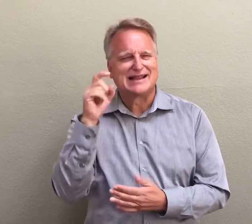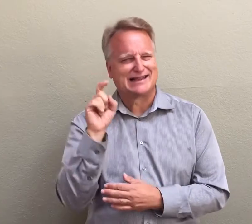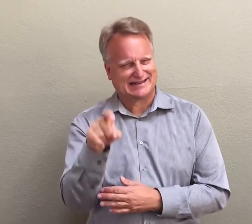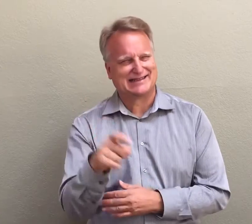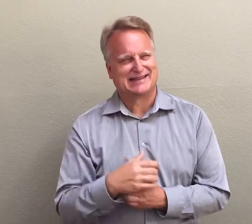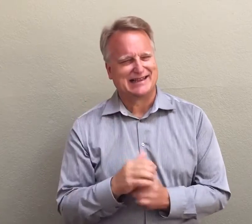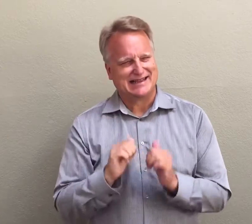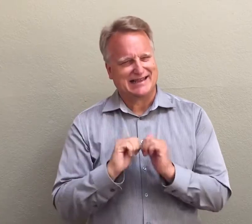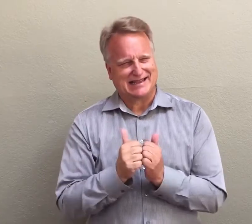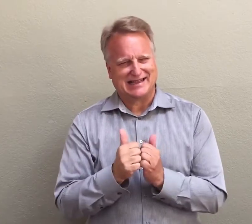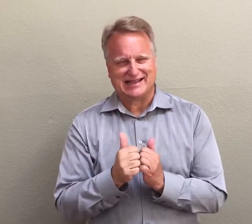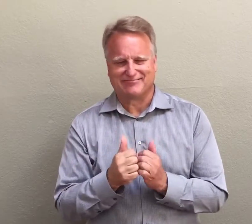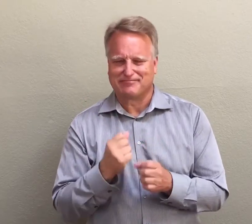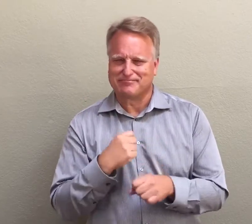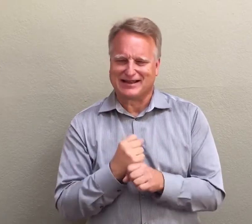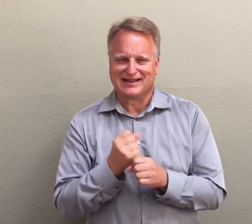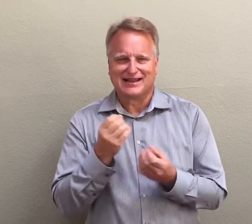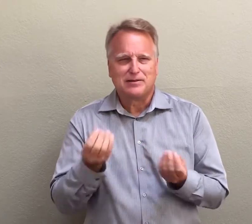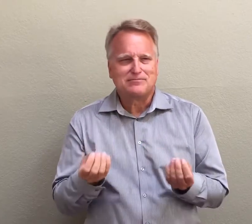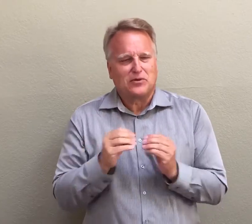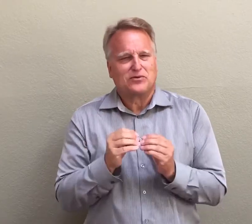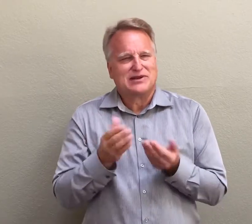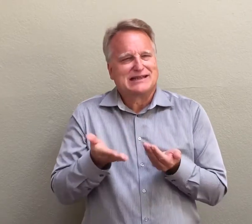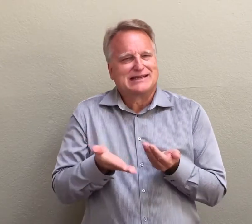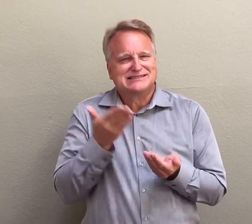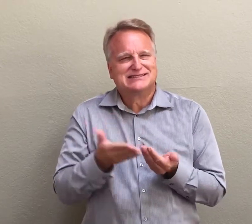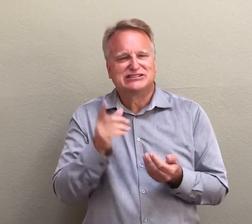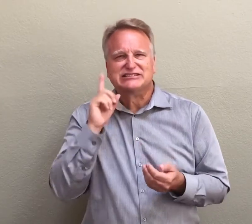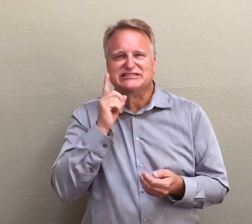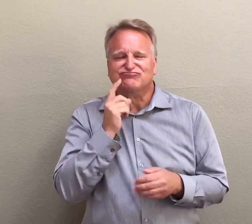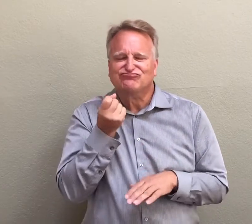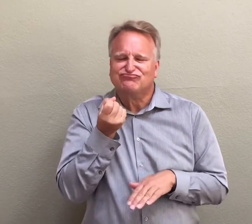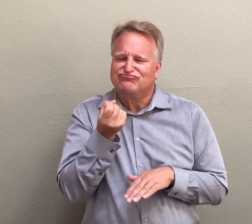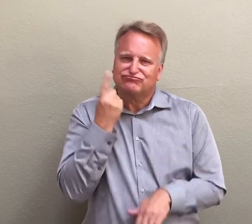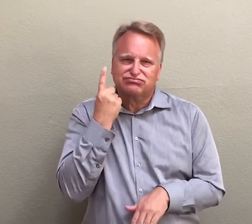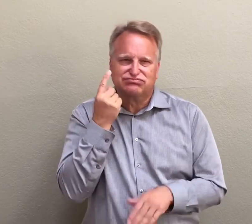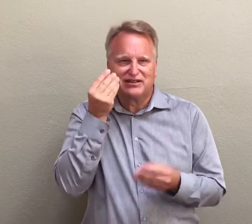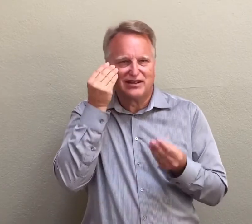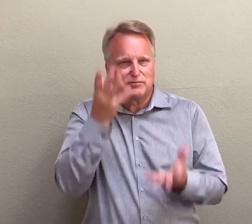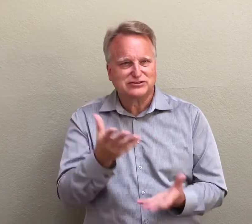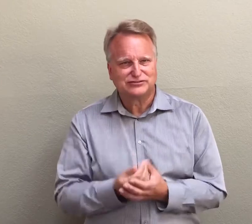New ideas are needed to make things easier for Deaf people to fully understand the information,